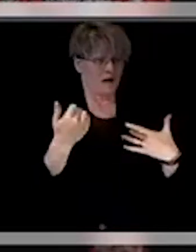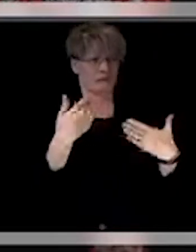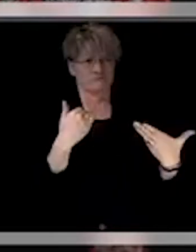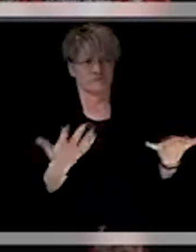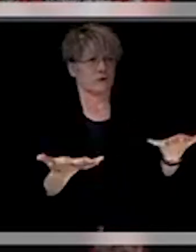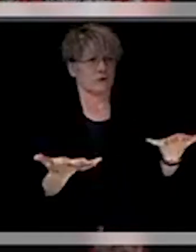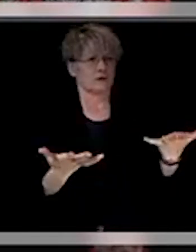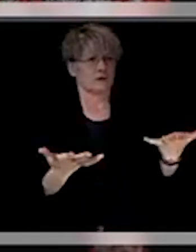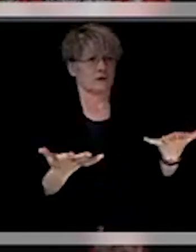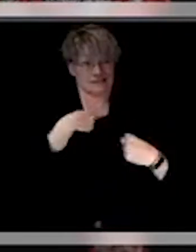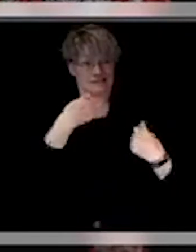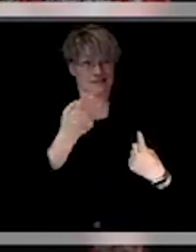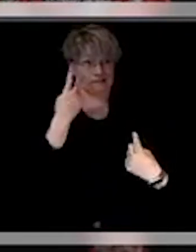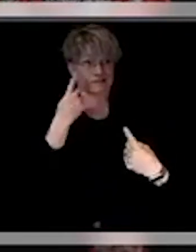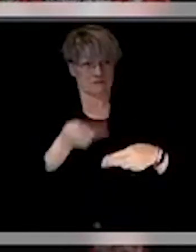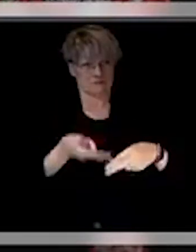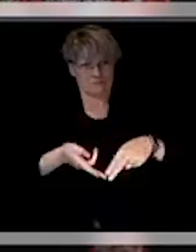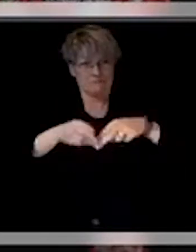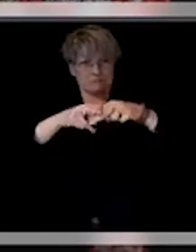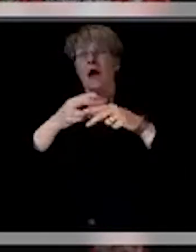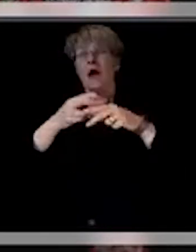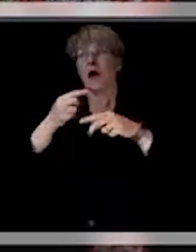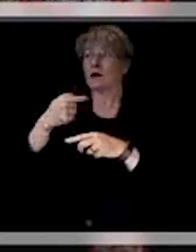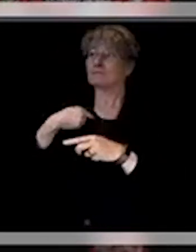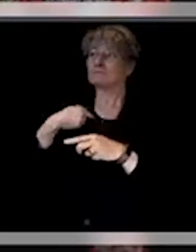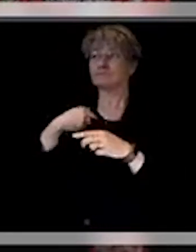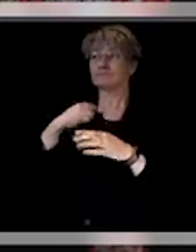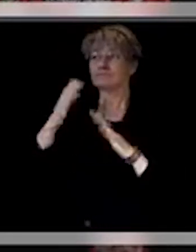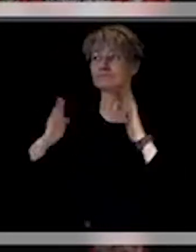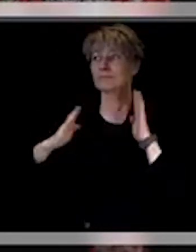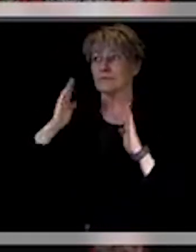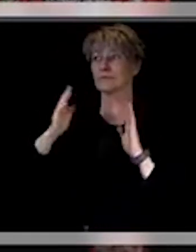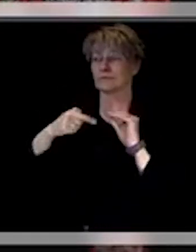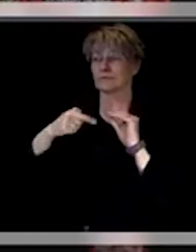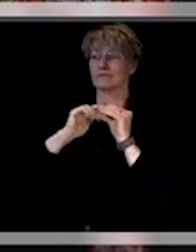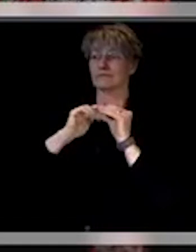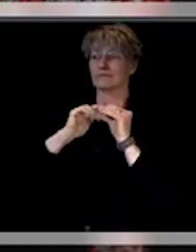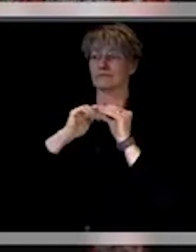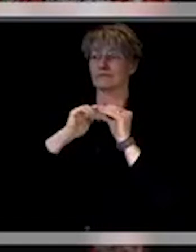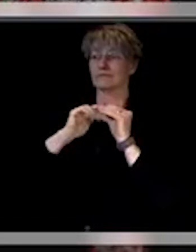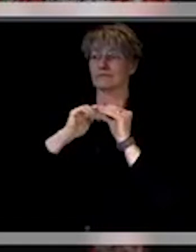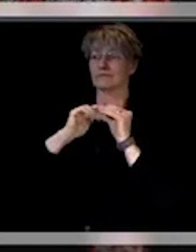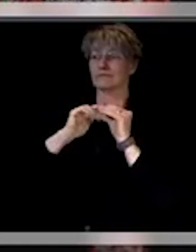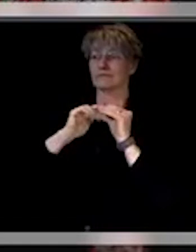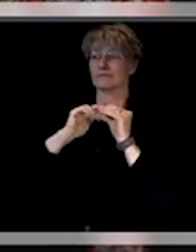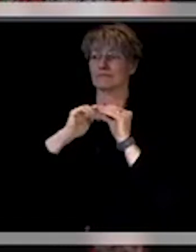It's up there. I'm worried. I'm worried about our community. I'm worried. I think there